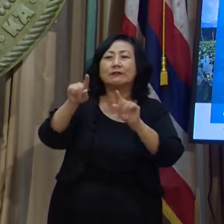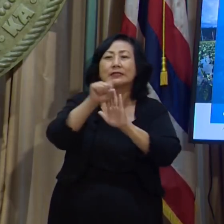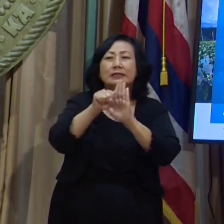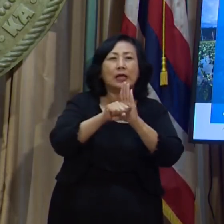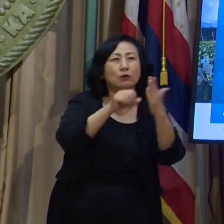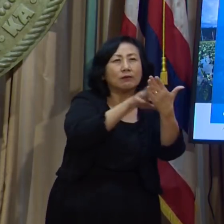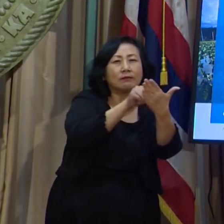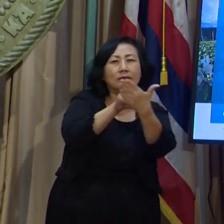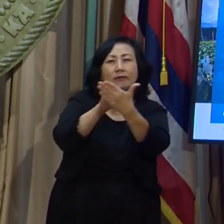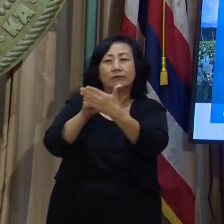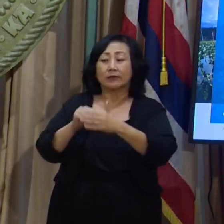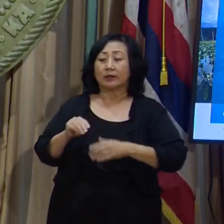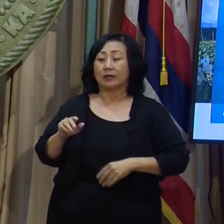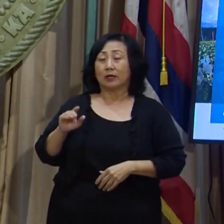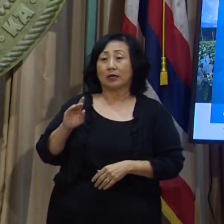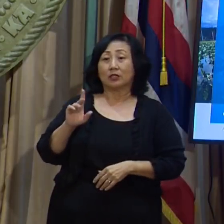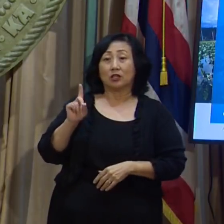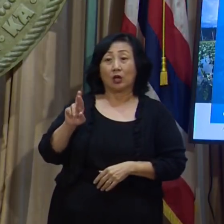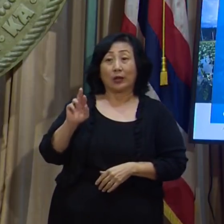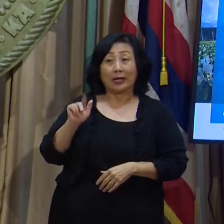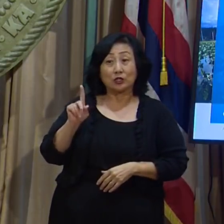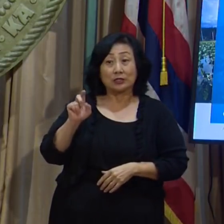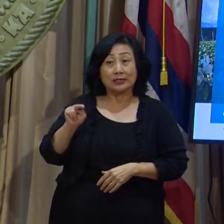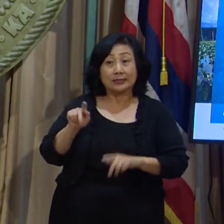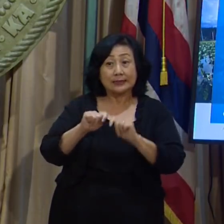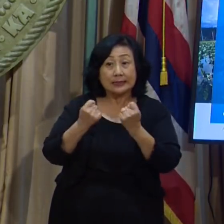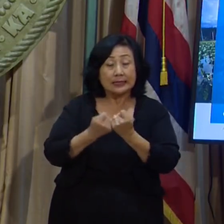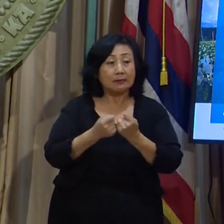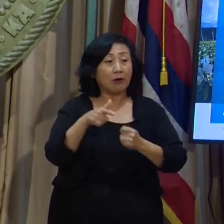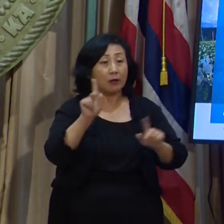INFORMATION I DON'T THINK PEOPLE HAVE DISCUSSED BEFORE. WE HAVE DONE SOME VERY GOOD